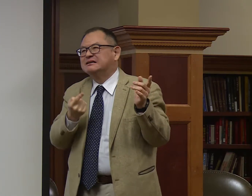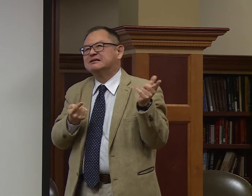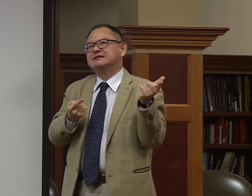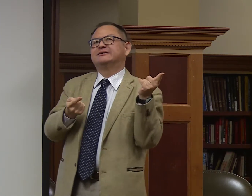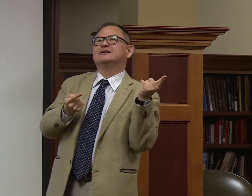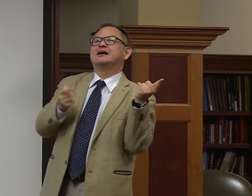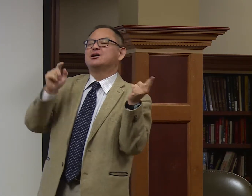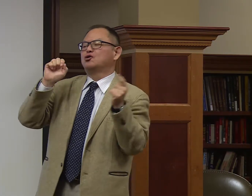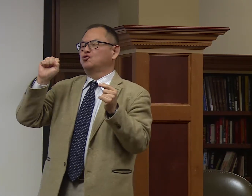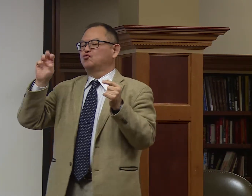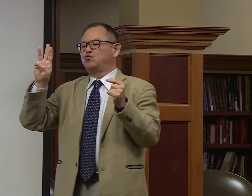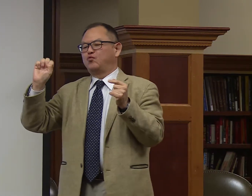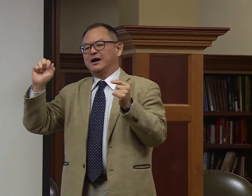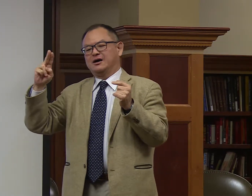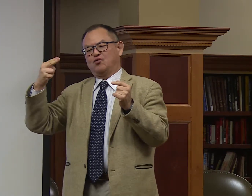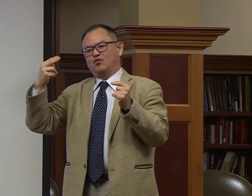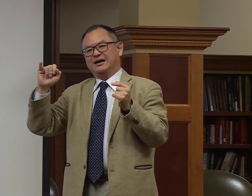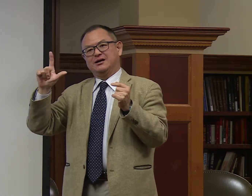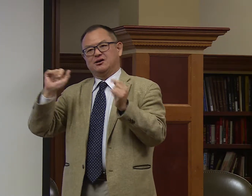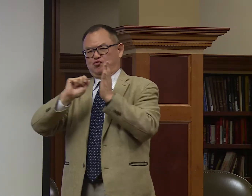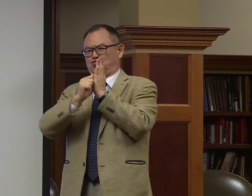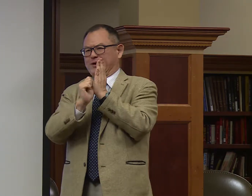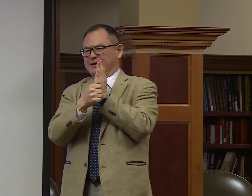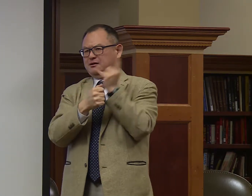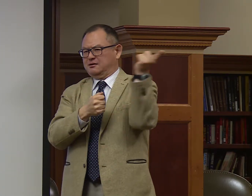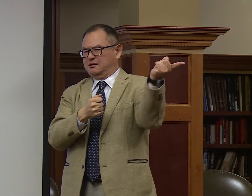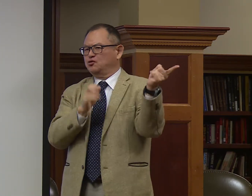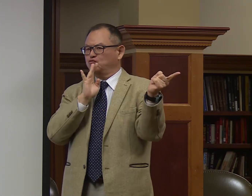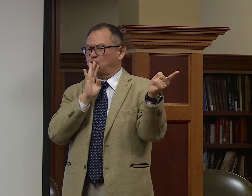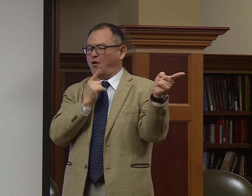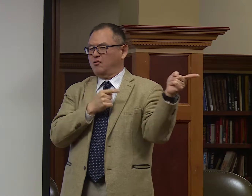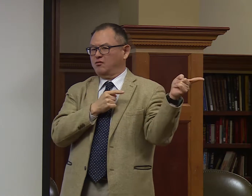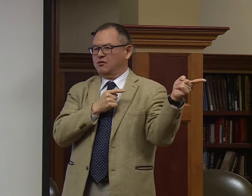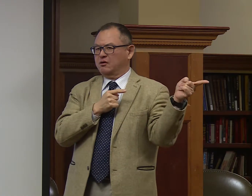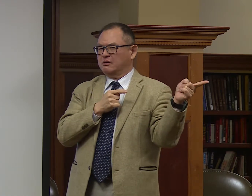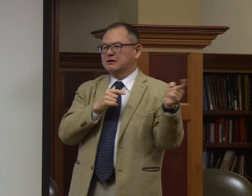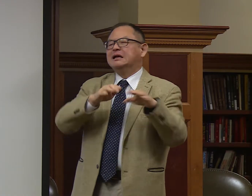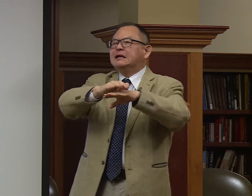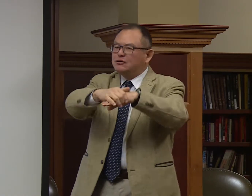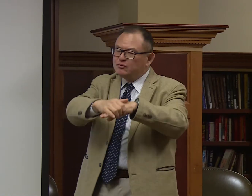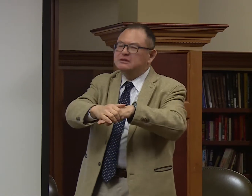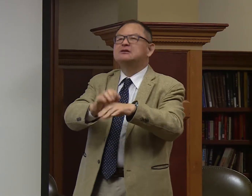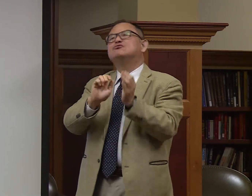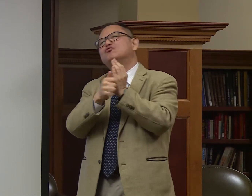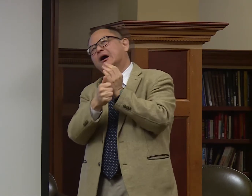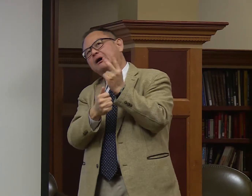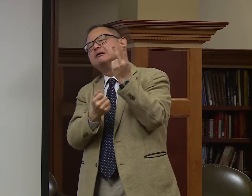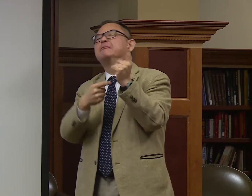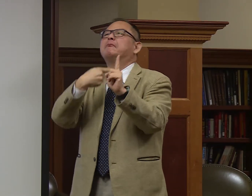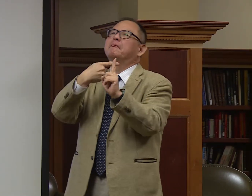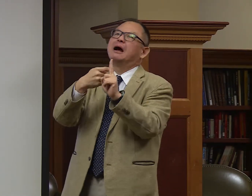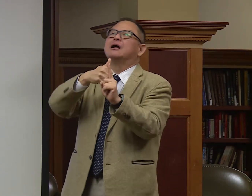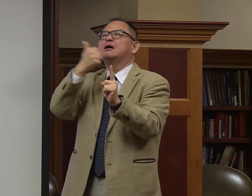Swahili is a spoken language-- spoken language and would be translated into English.